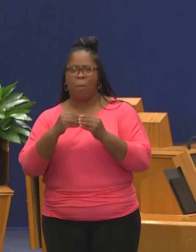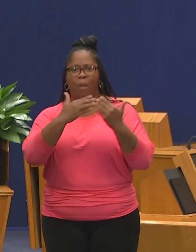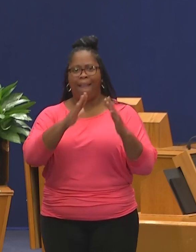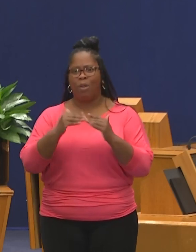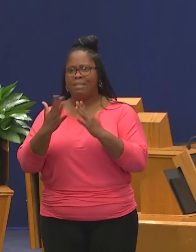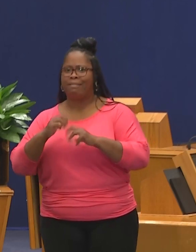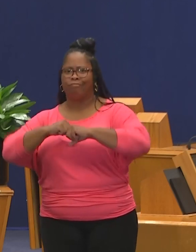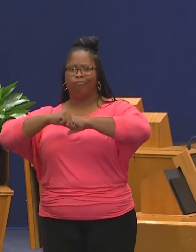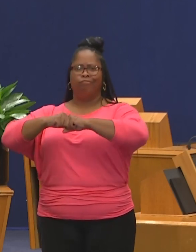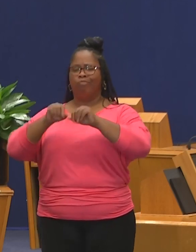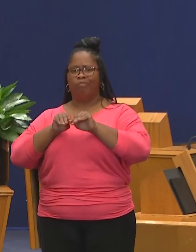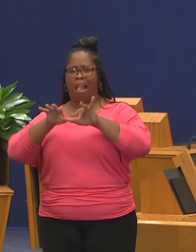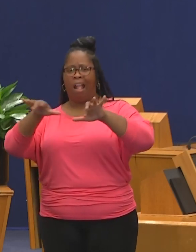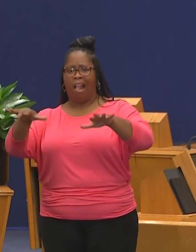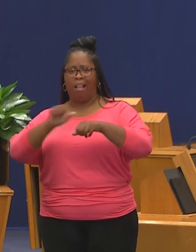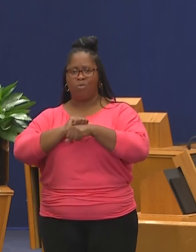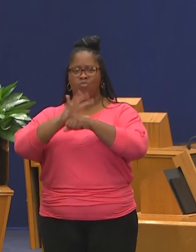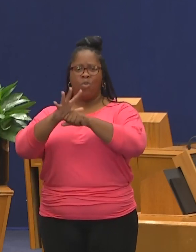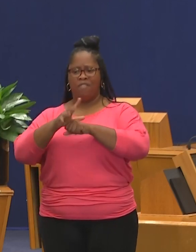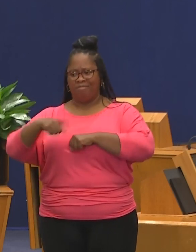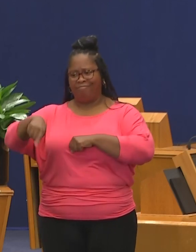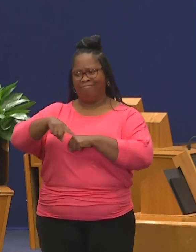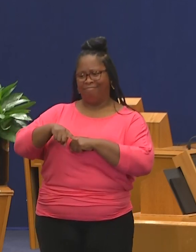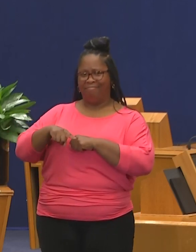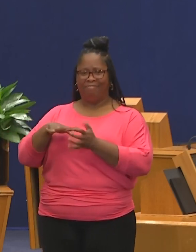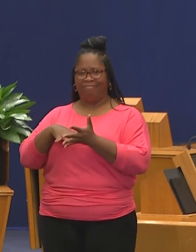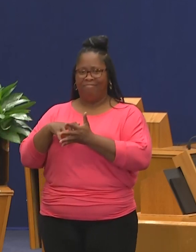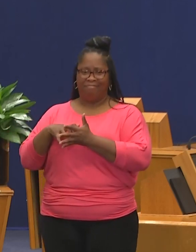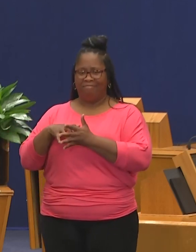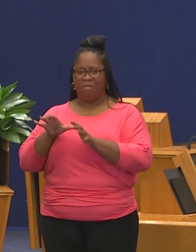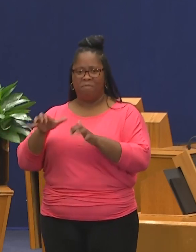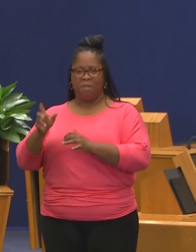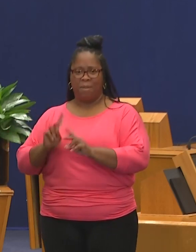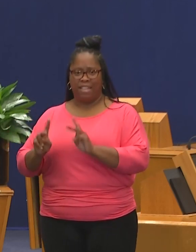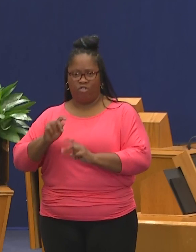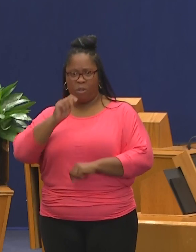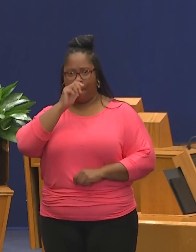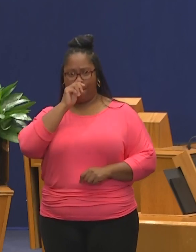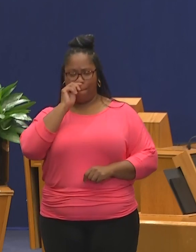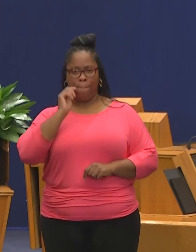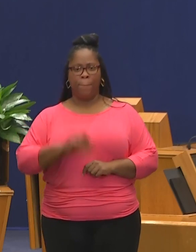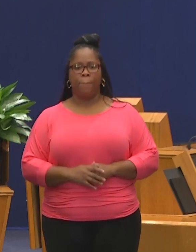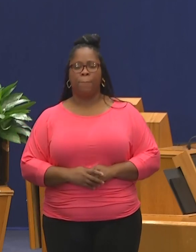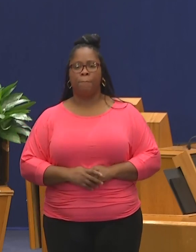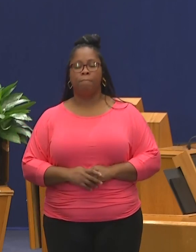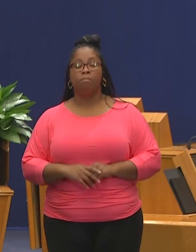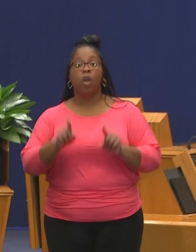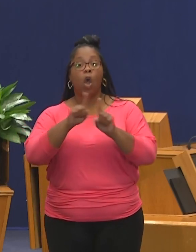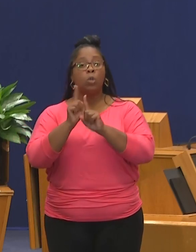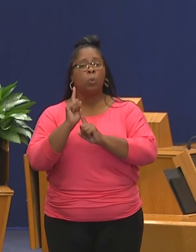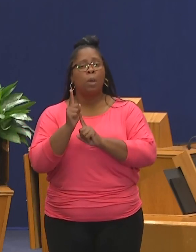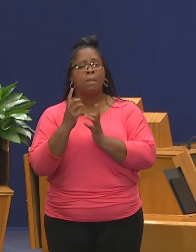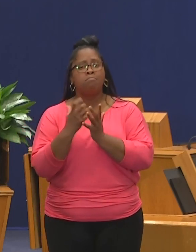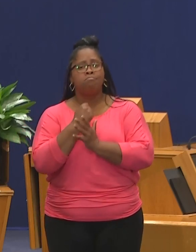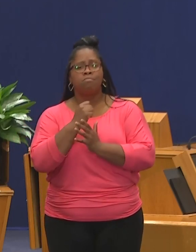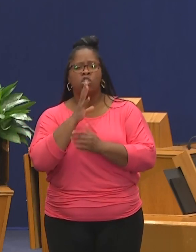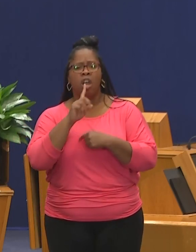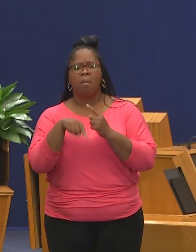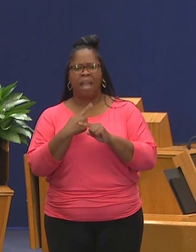INSIDE AND TO MAKE SURE THAT WE'RE PREVENTING THE SPREAD OF CORONA VIRUS AMONG THIS VERY VULNERABLE POPULATION.